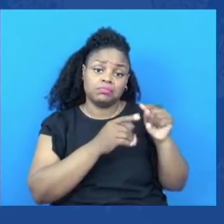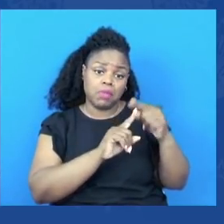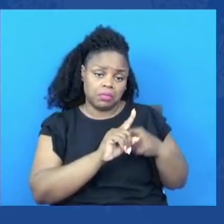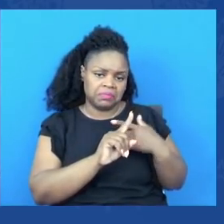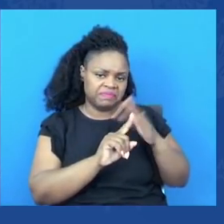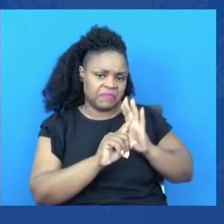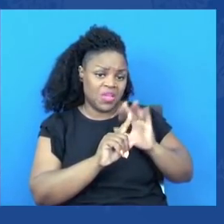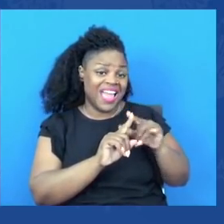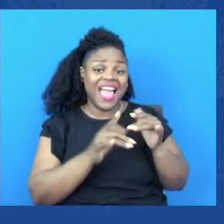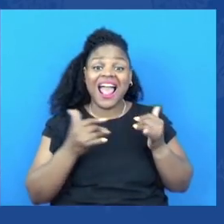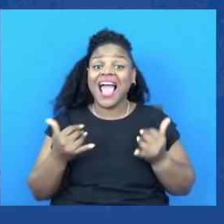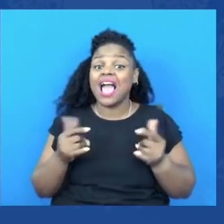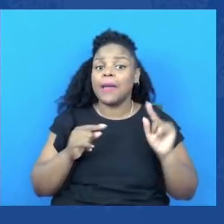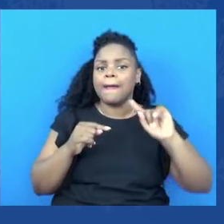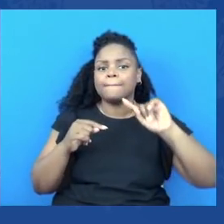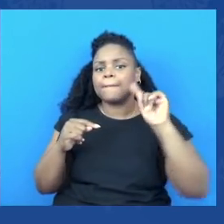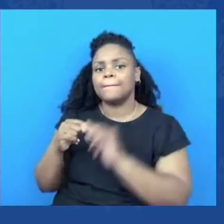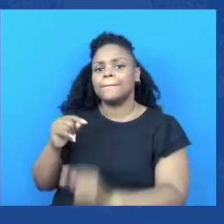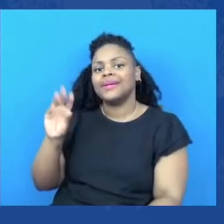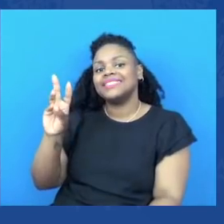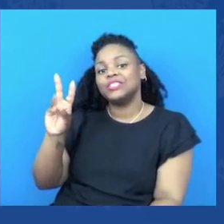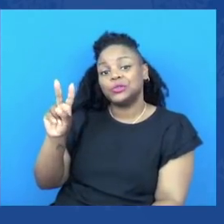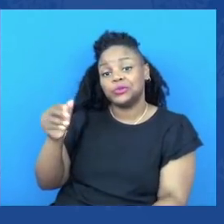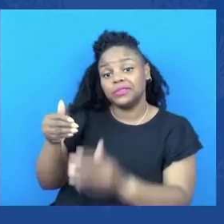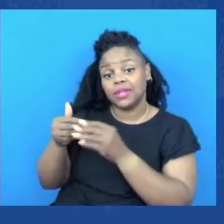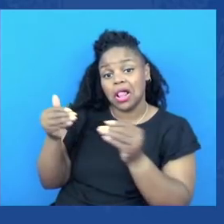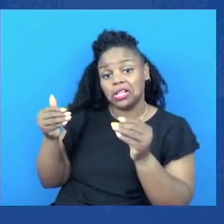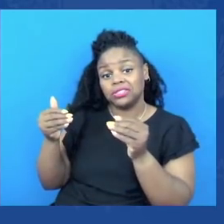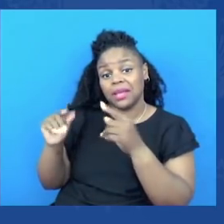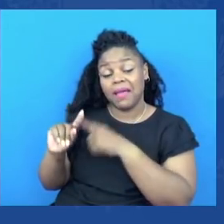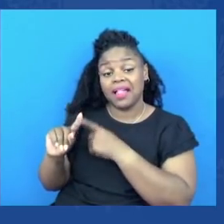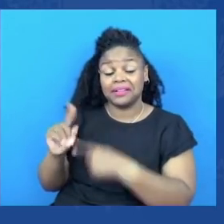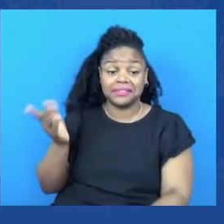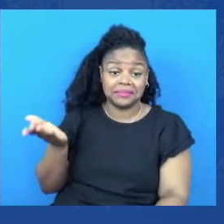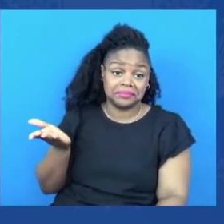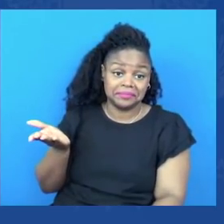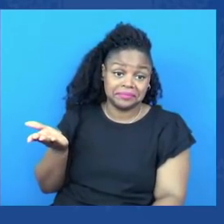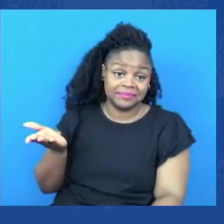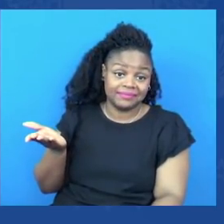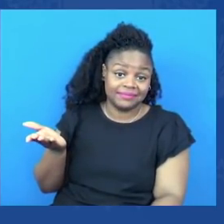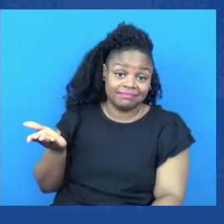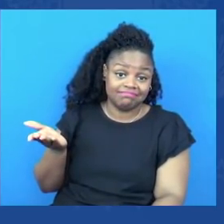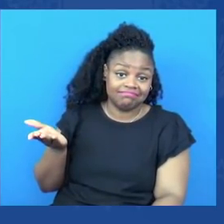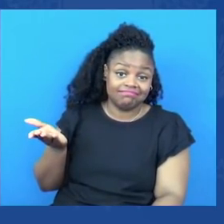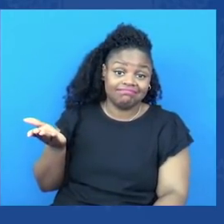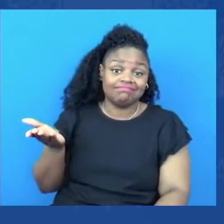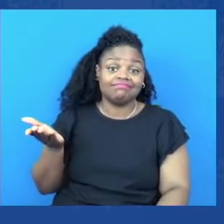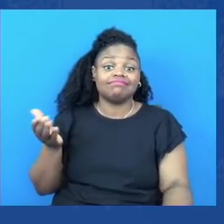Sixty-two dollars a month for quality health insurance that covers doctors visits, hospital care, and prescription drugs.